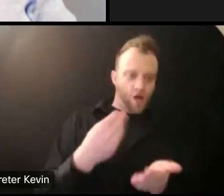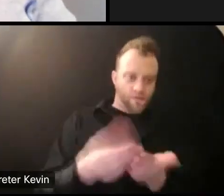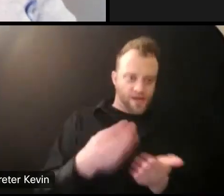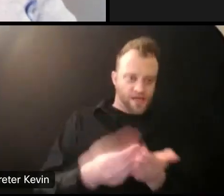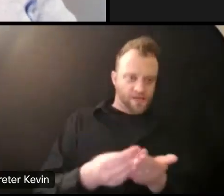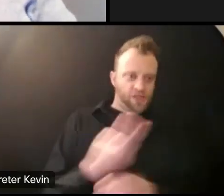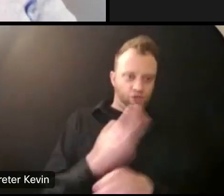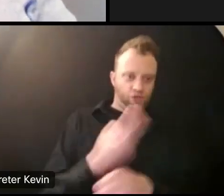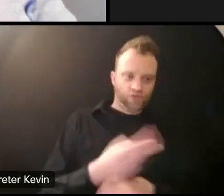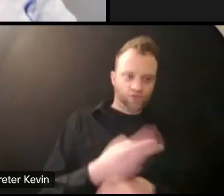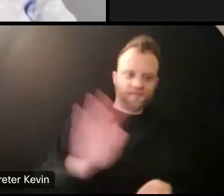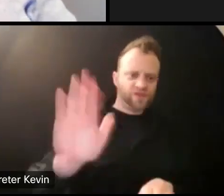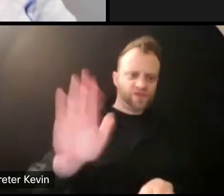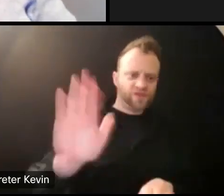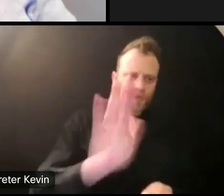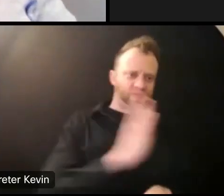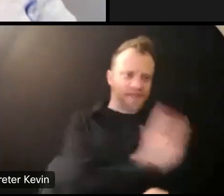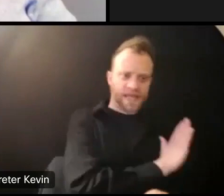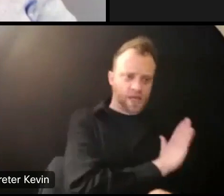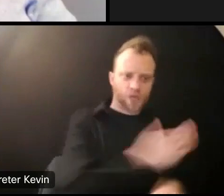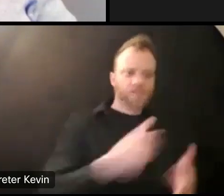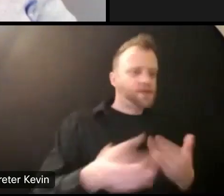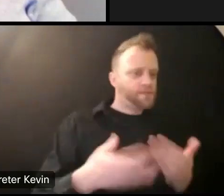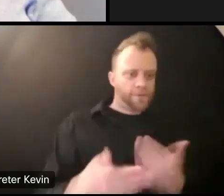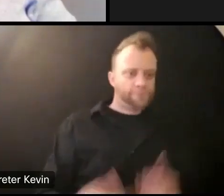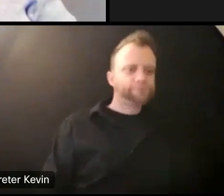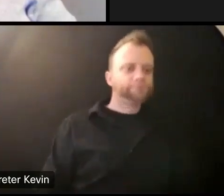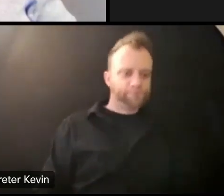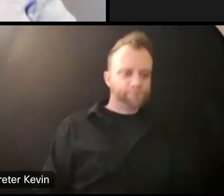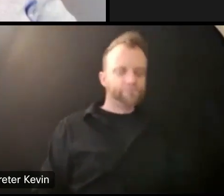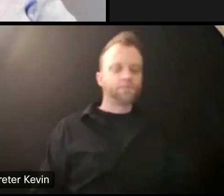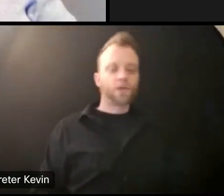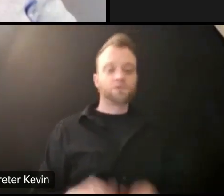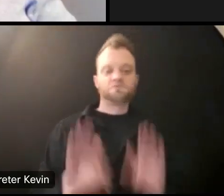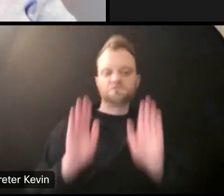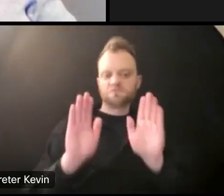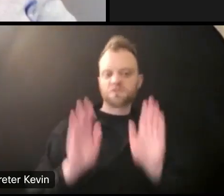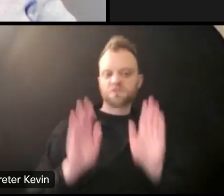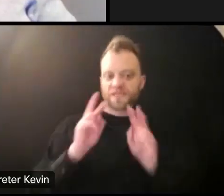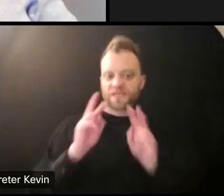Thank you all for all your hard work. It's so nice to see this office running so effectively and it's